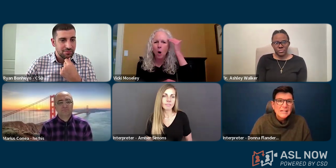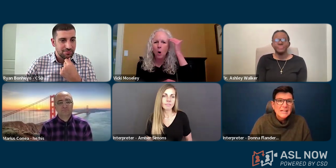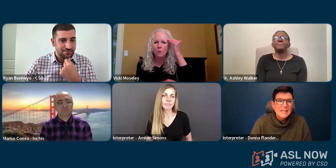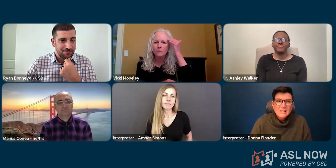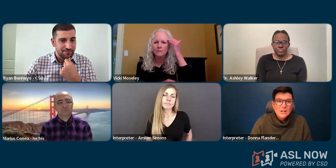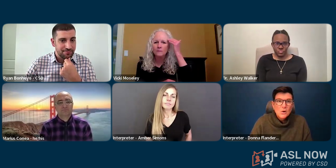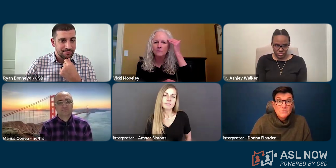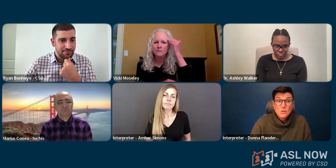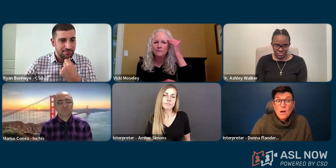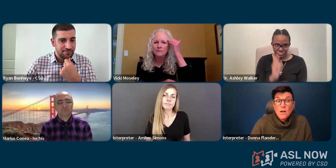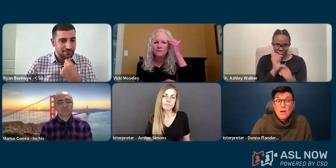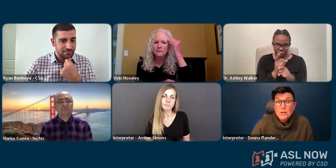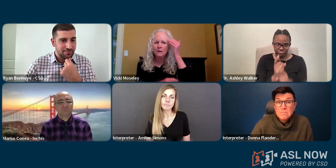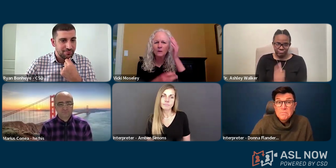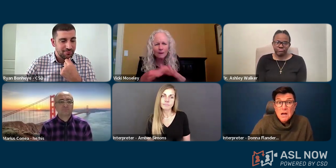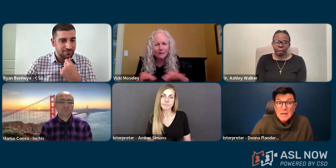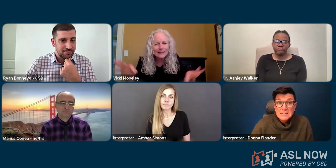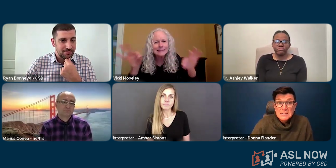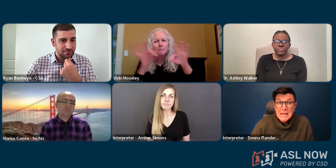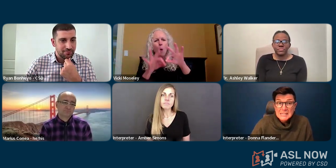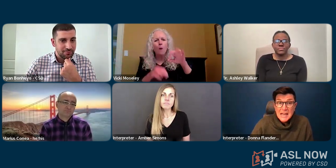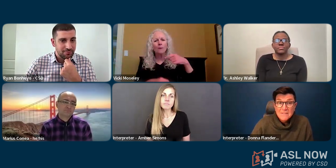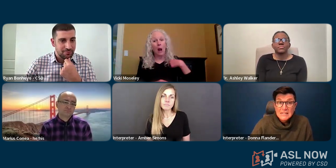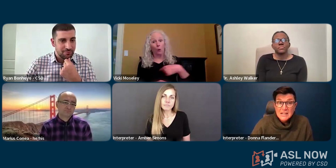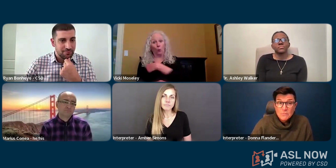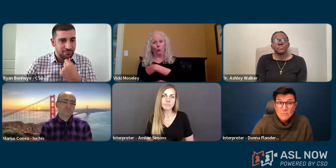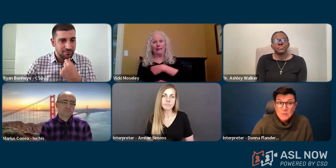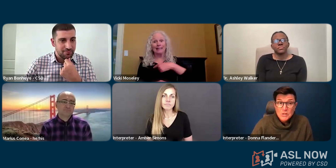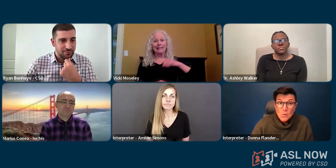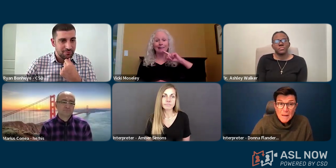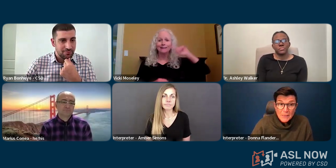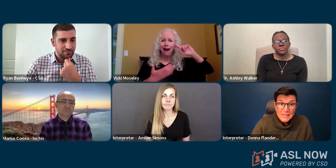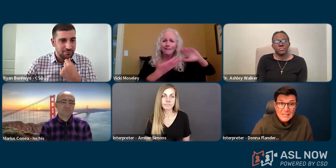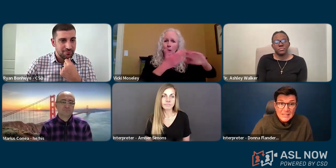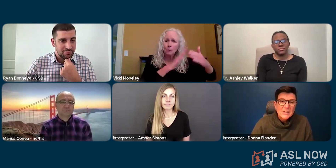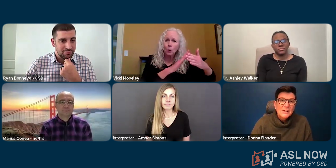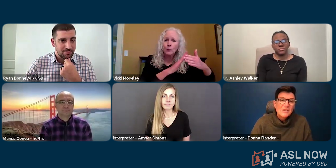And I'm wondering, you know, do other non tech savvy deaf people know about this?